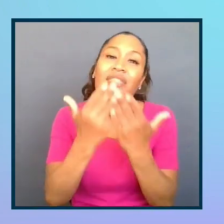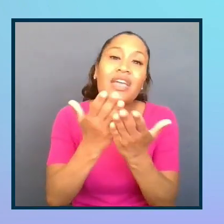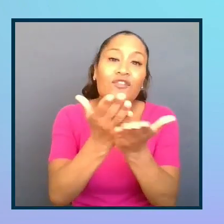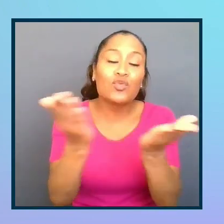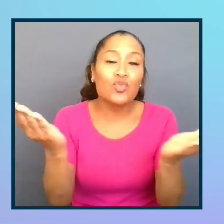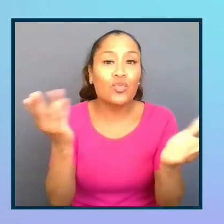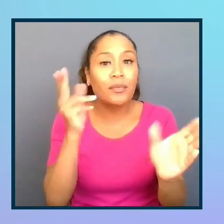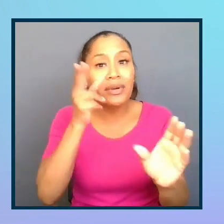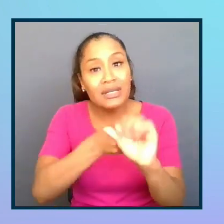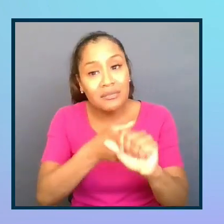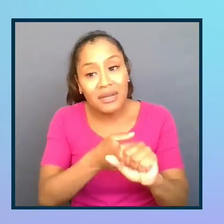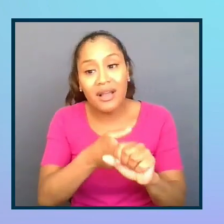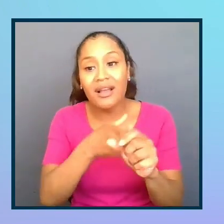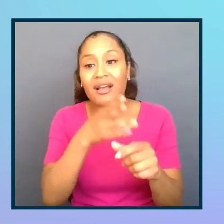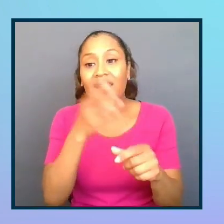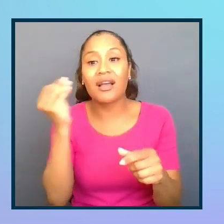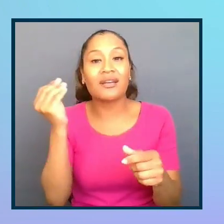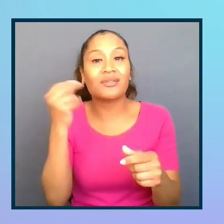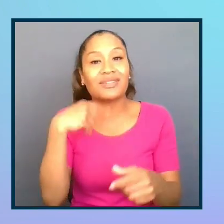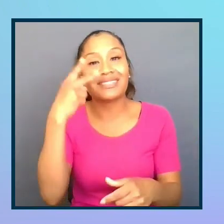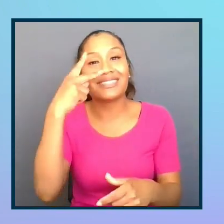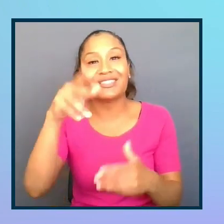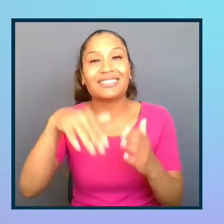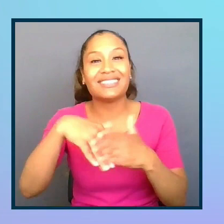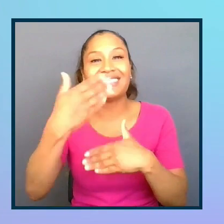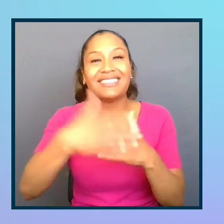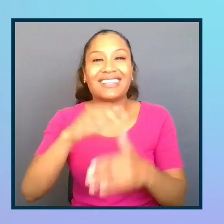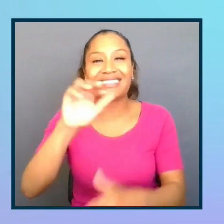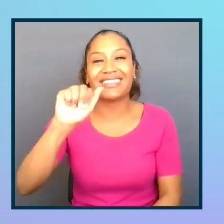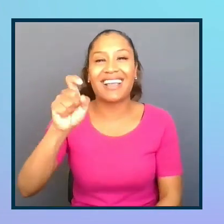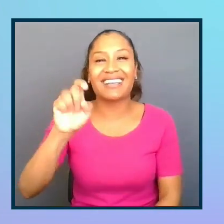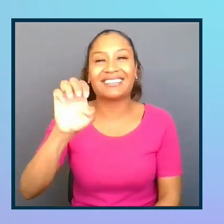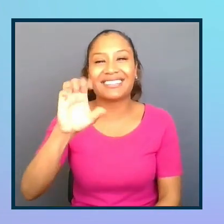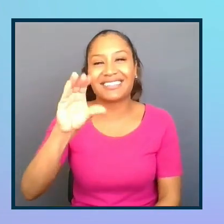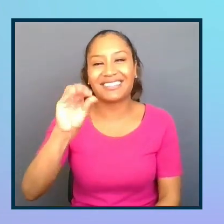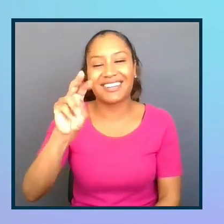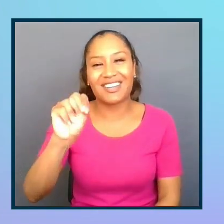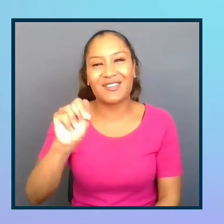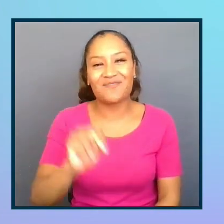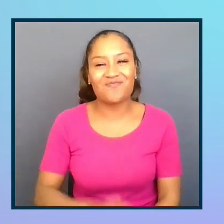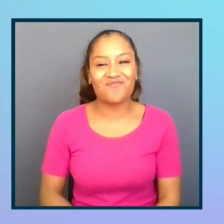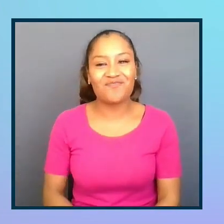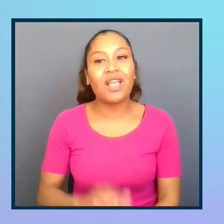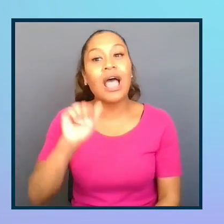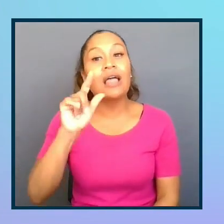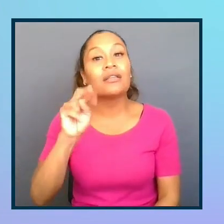and we'll see you next axe-con. Thank you, thanks very much for listening.